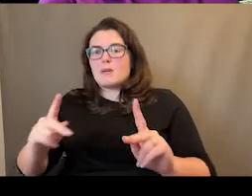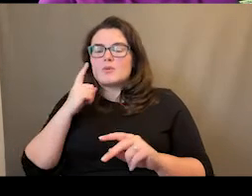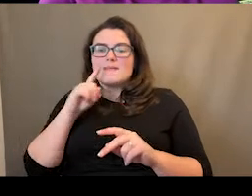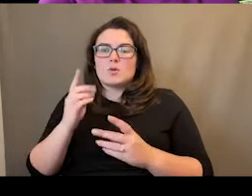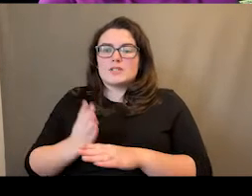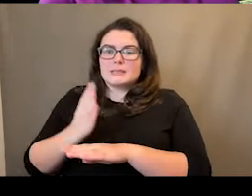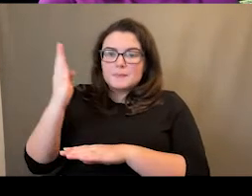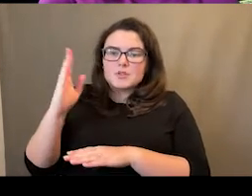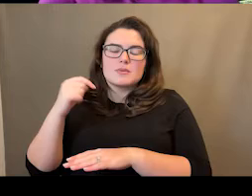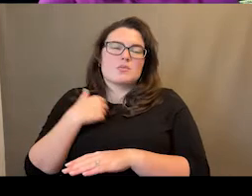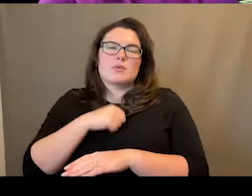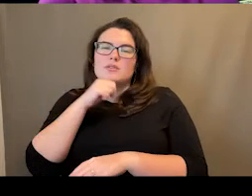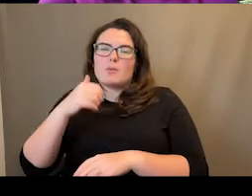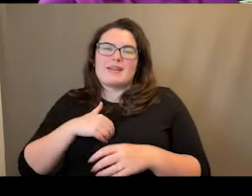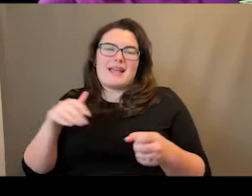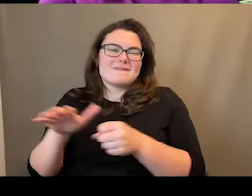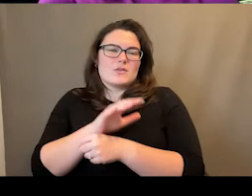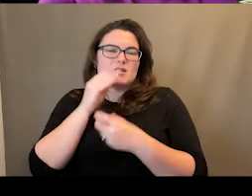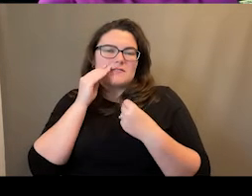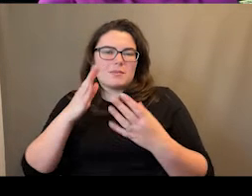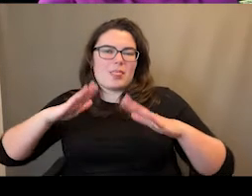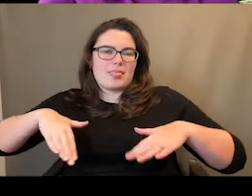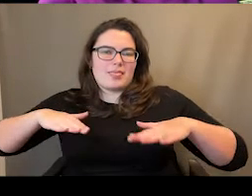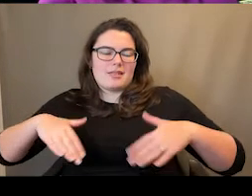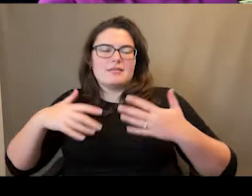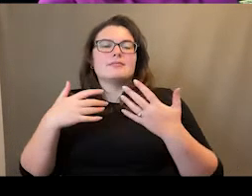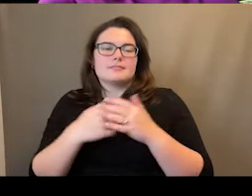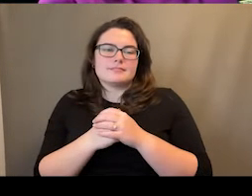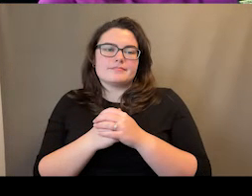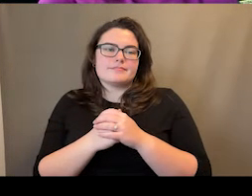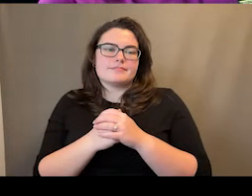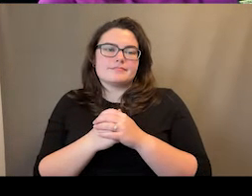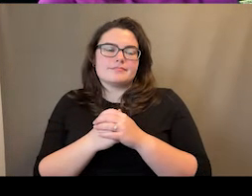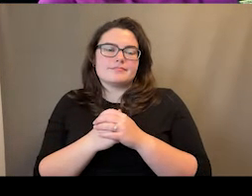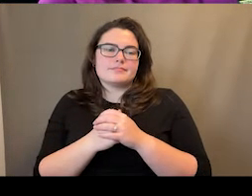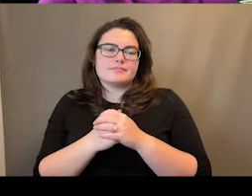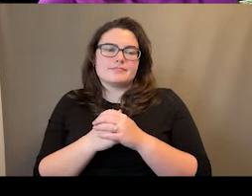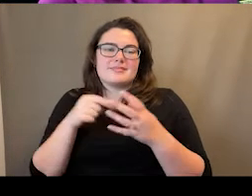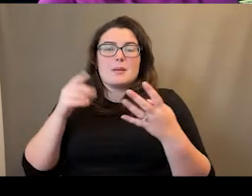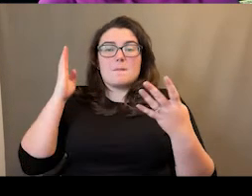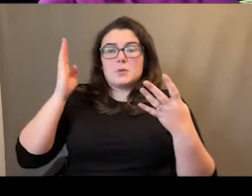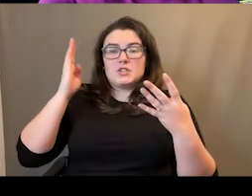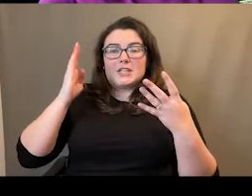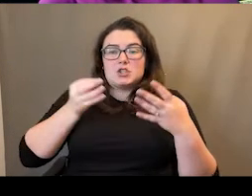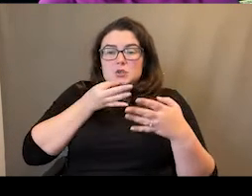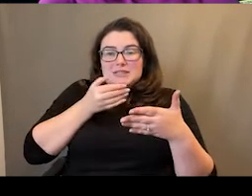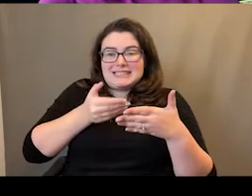but we don't have concrete information as of yet. Towards the end of this presentation, I will talk a little bit about how